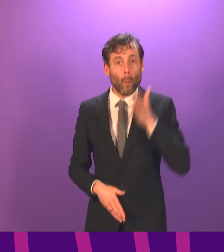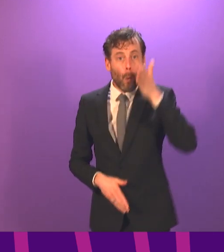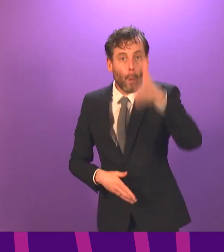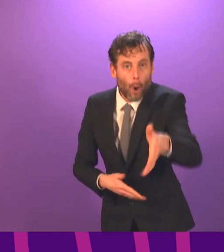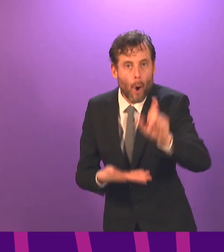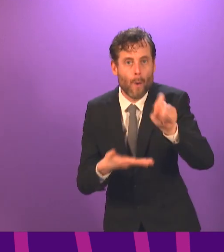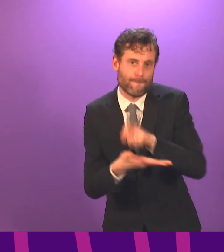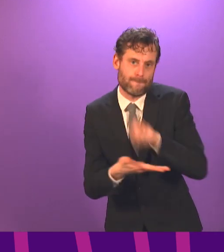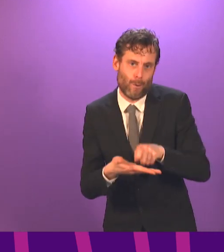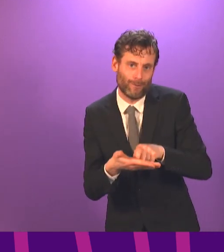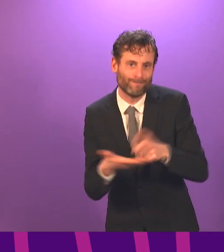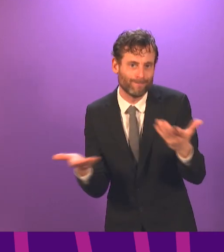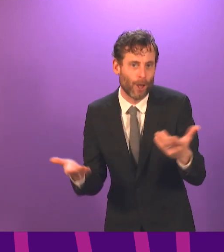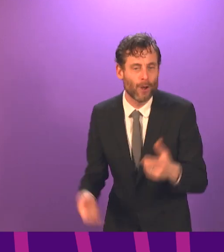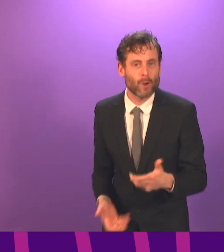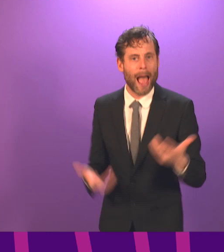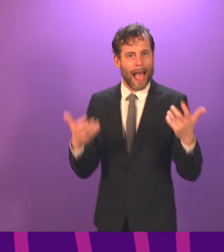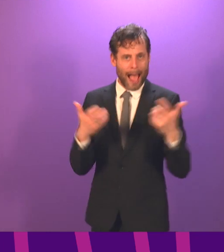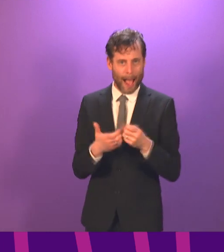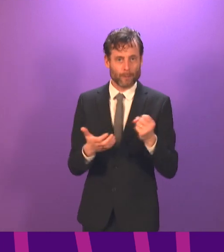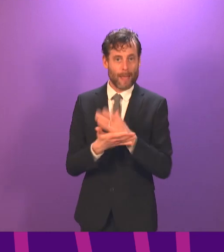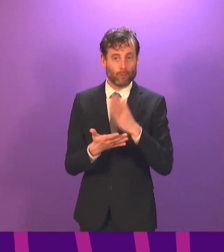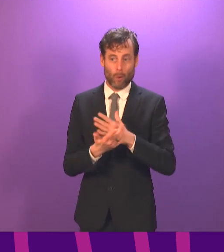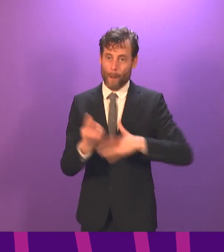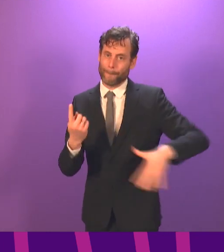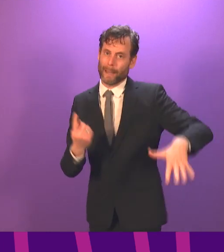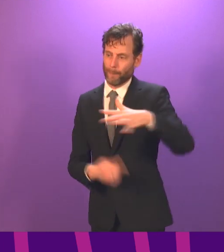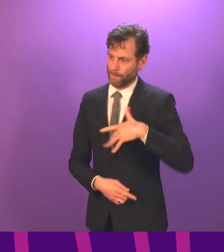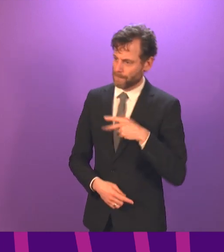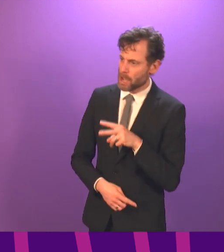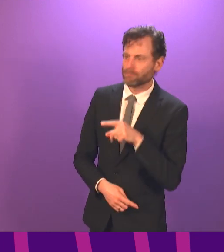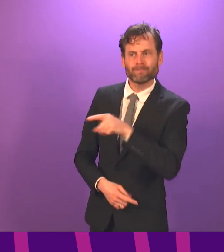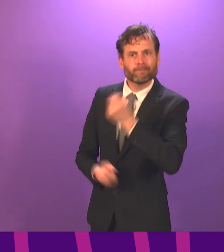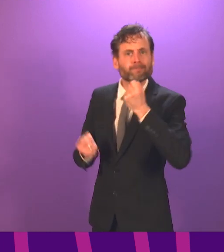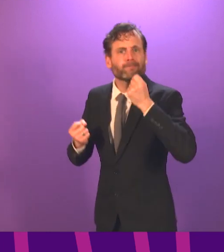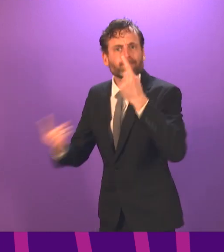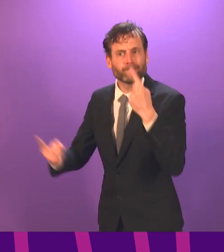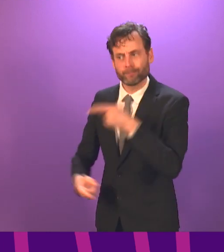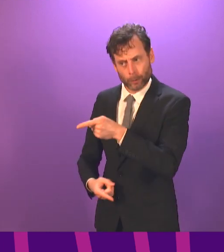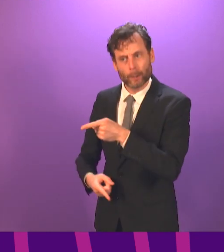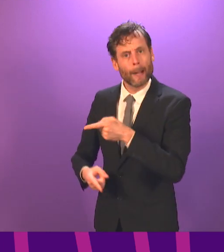will be taken to build public confidence, so that people have a high degree of confidence